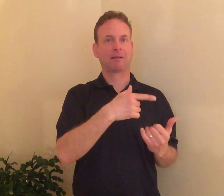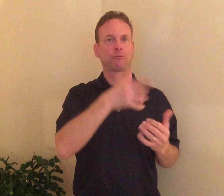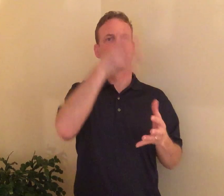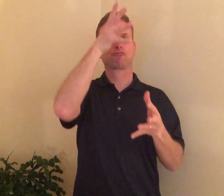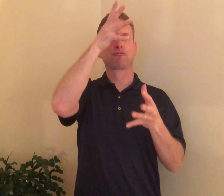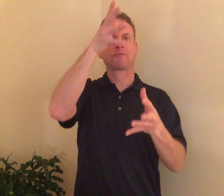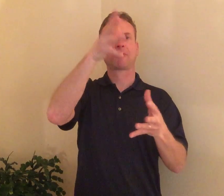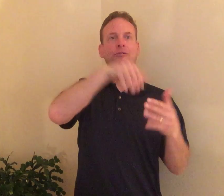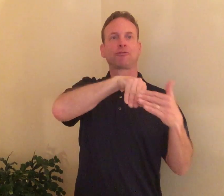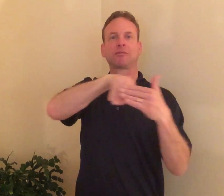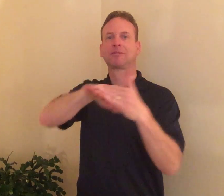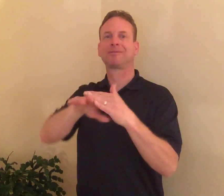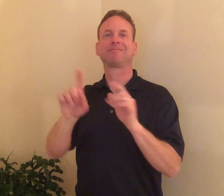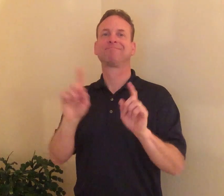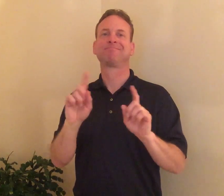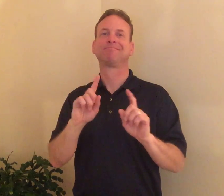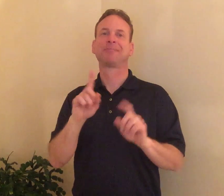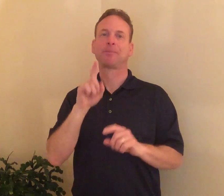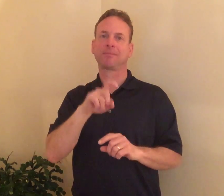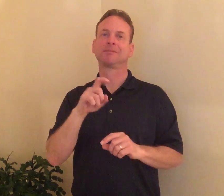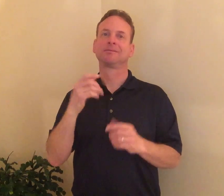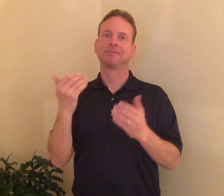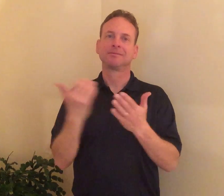from being grandfathered into the agencies category.